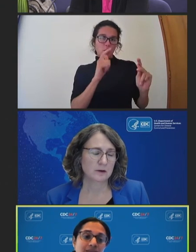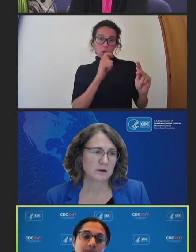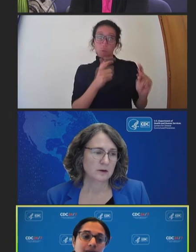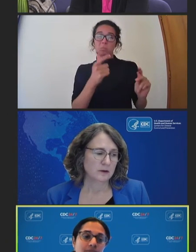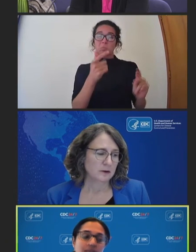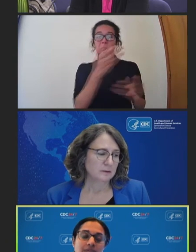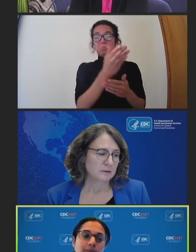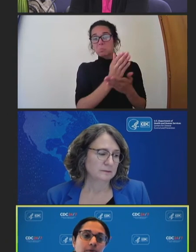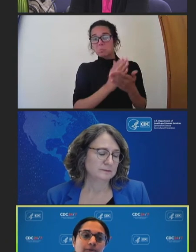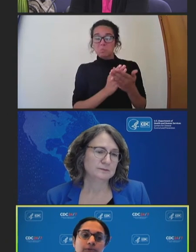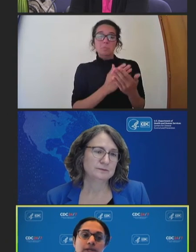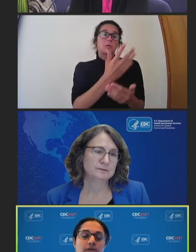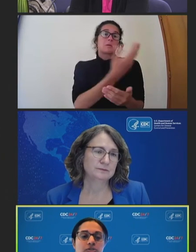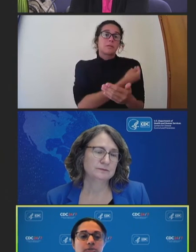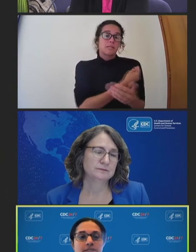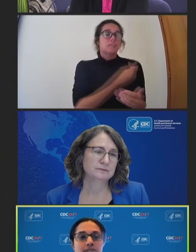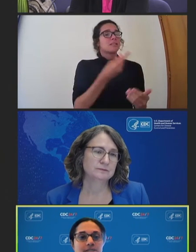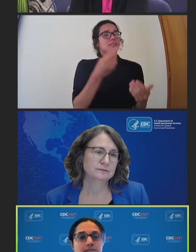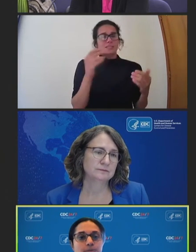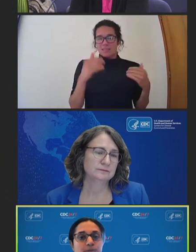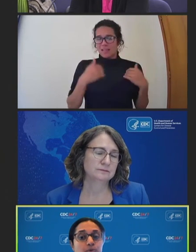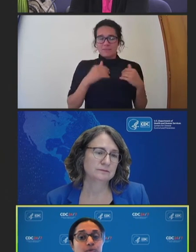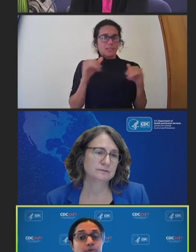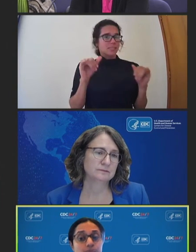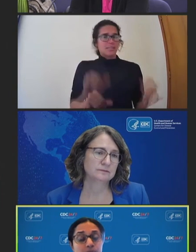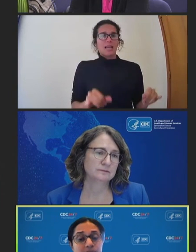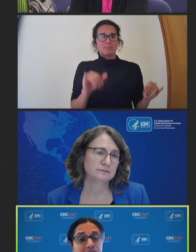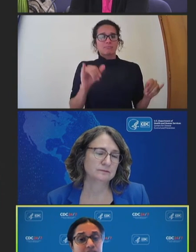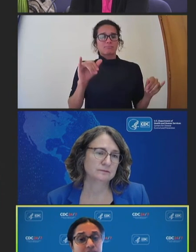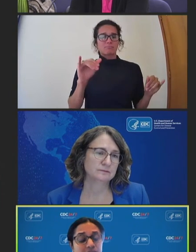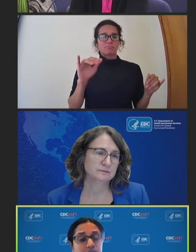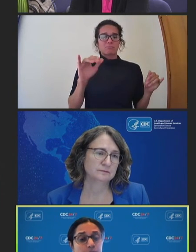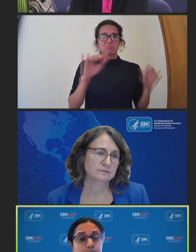seem to have the same demographic characteristics as the people who are fully vaccinated. So,